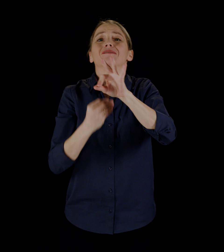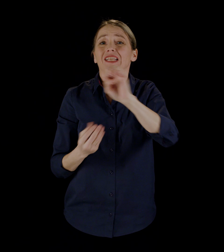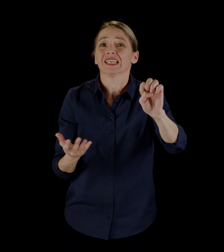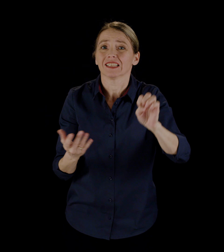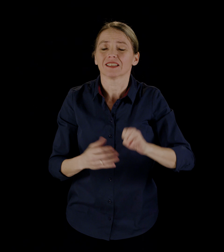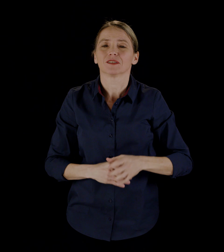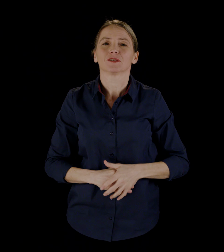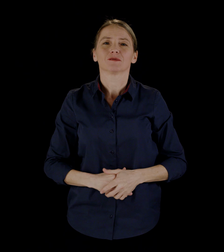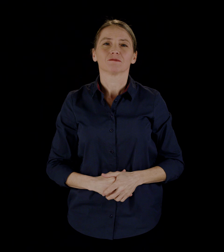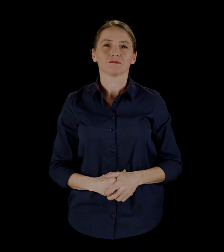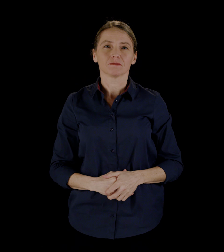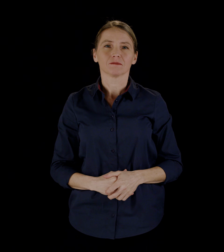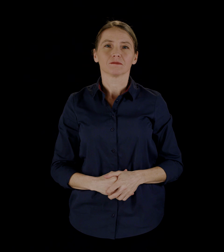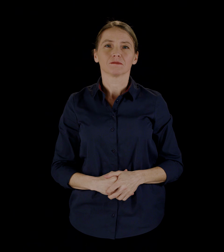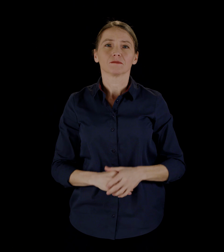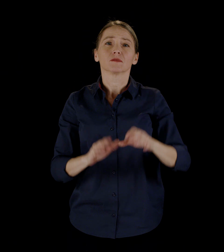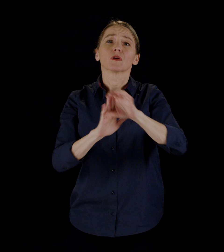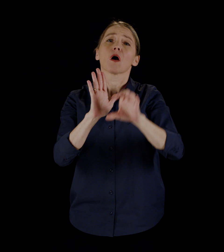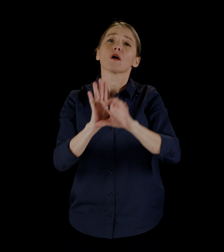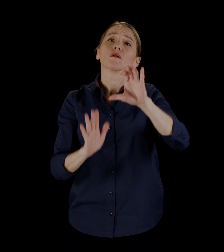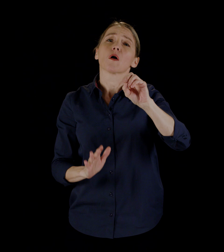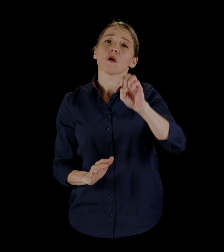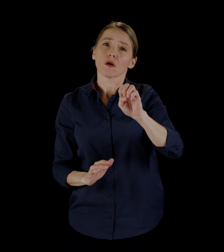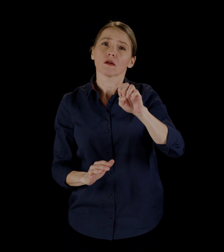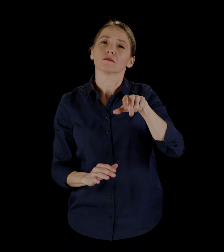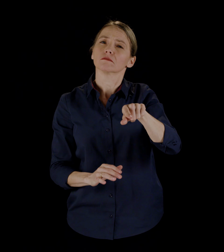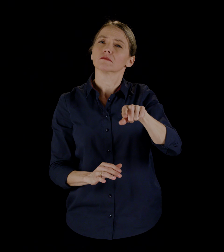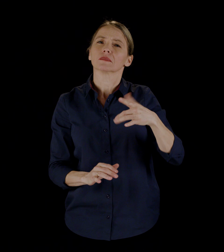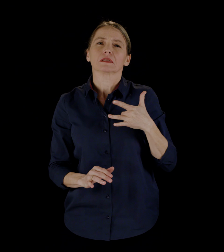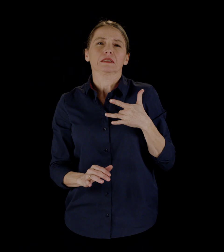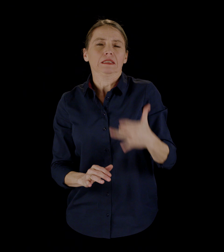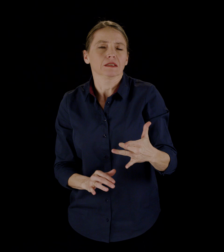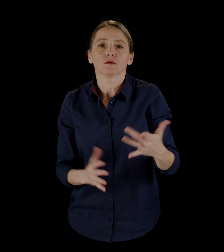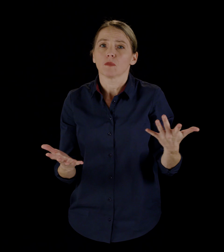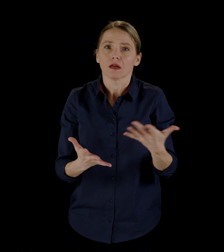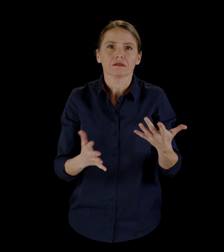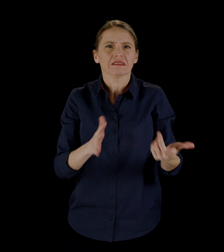When a service provider notifies a customer that it intends to change a key contract term